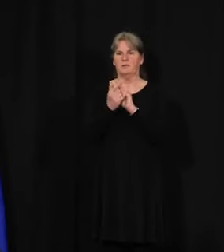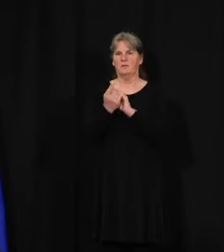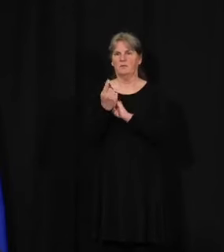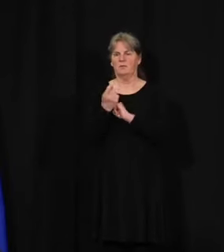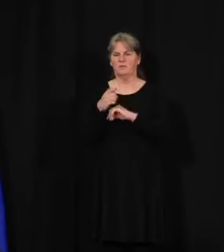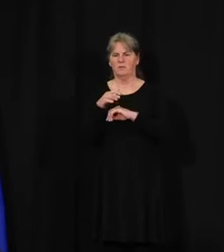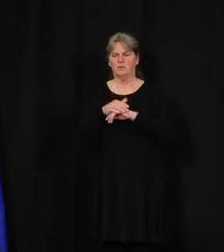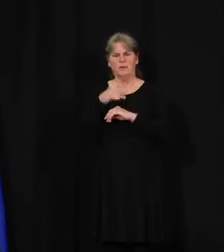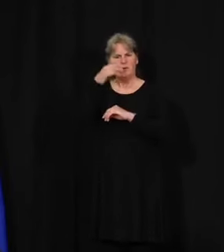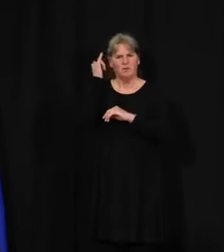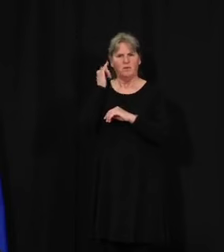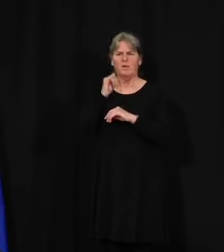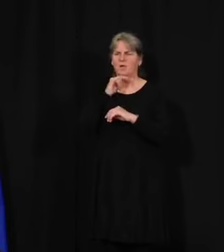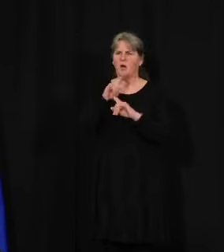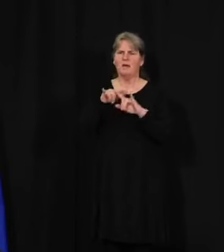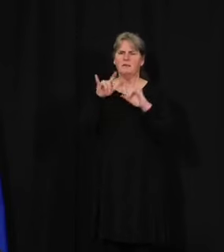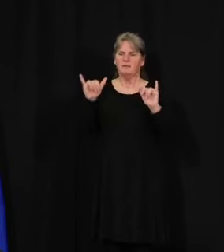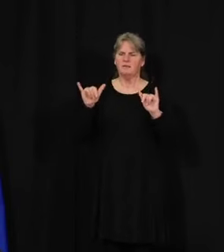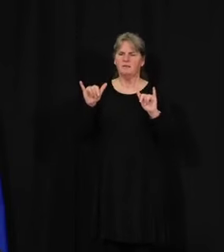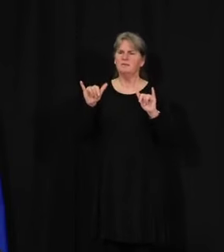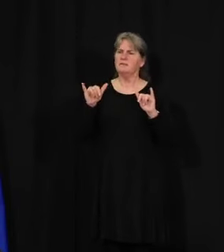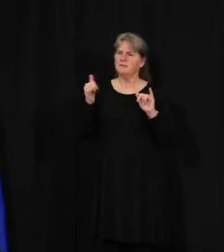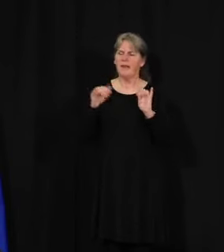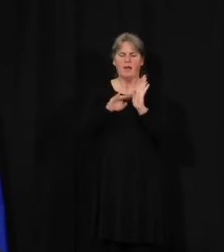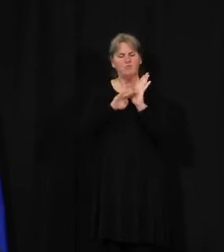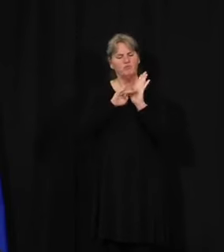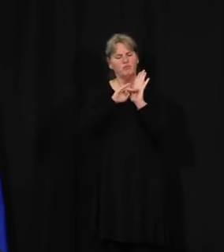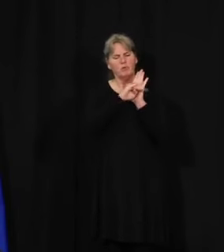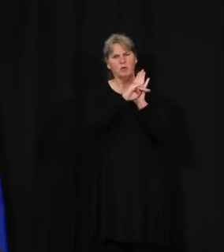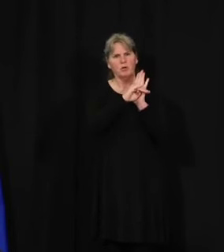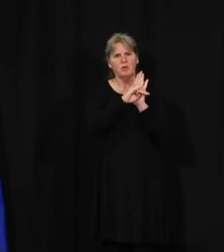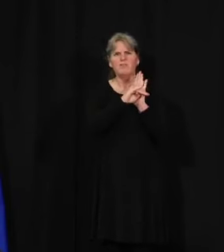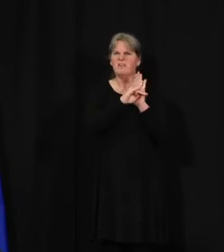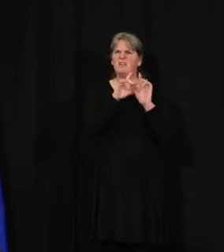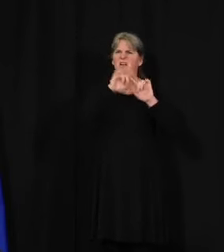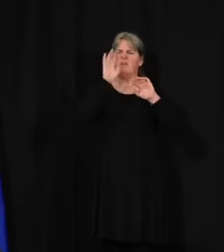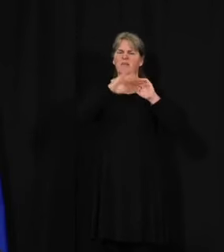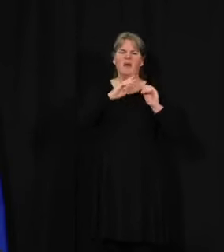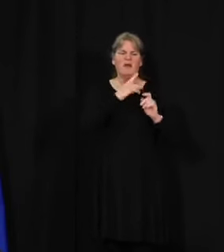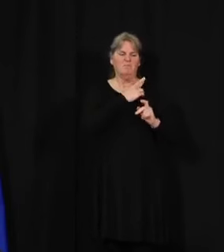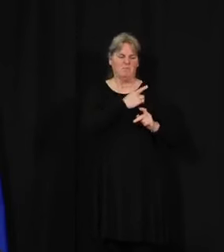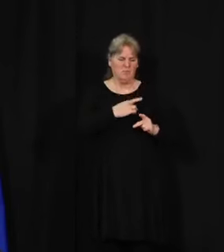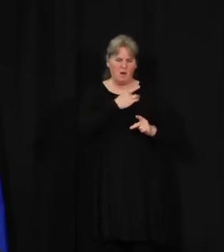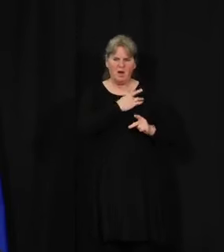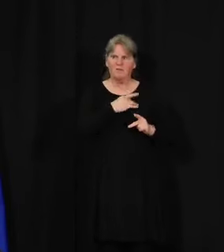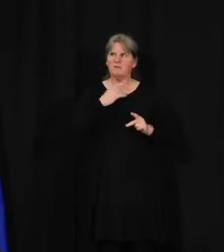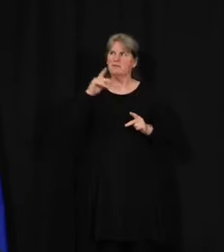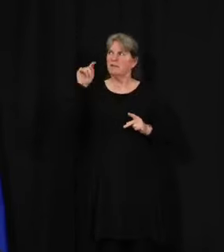Given that the Yukon did not follow the same kind of curve that we saw in other provinces or territories,